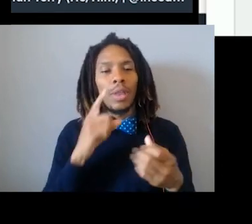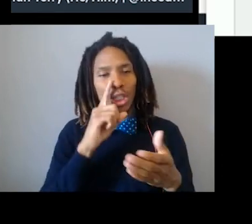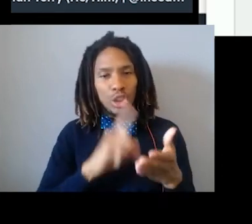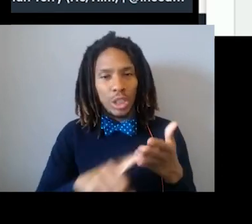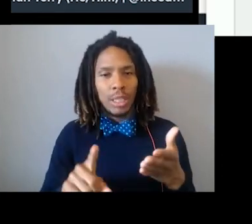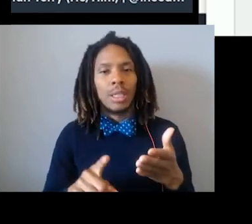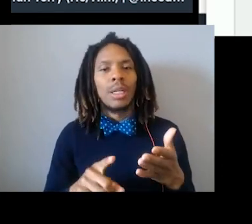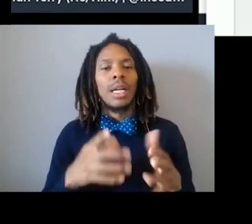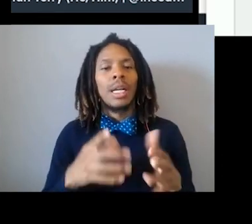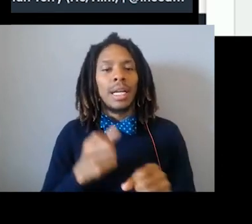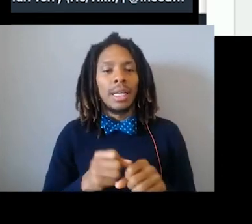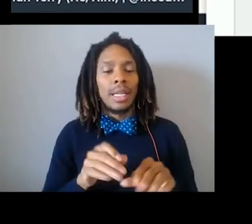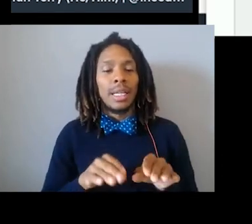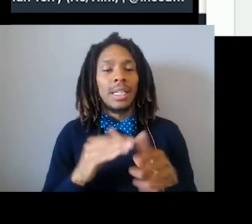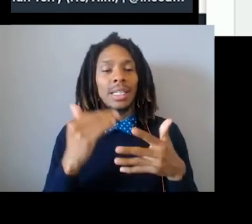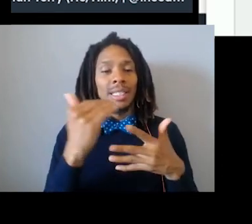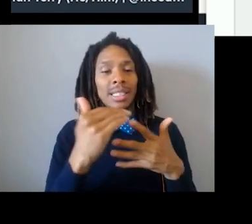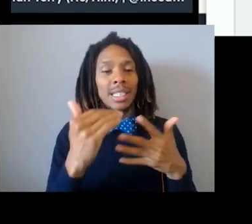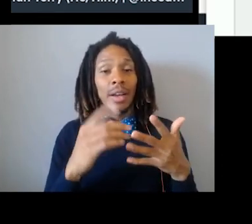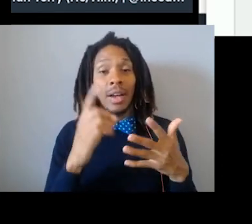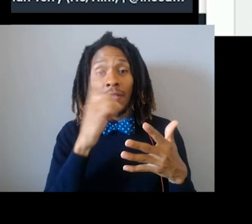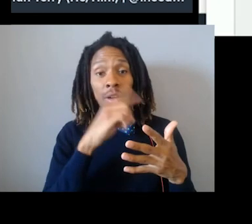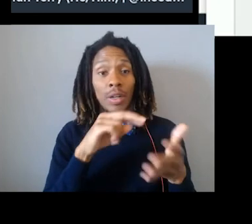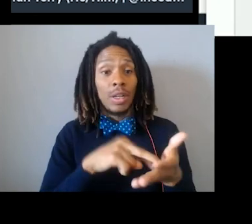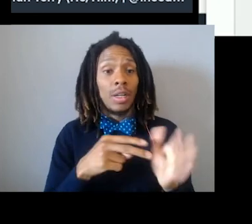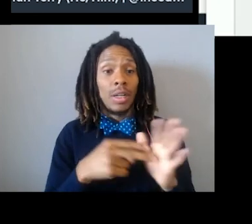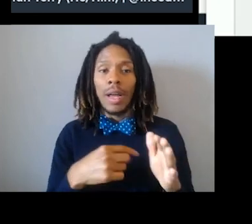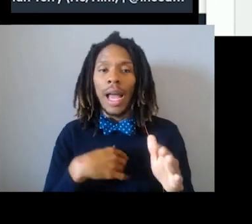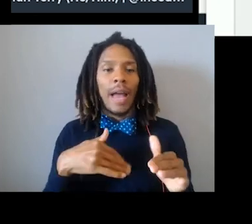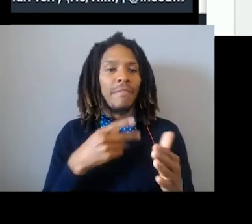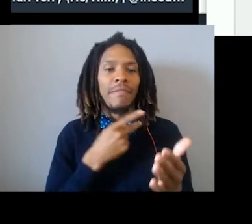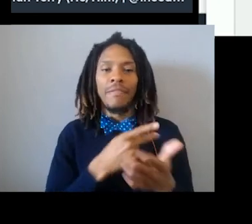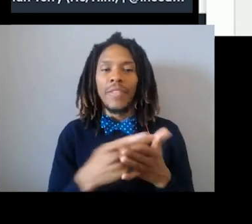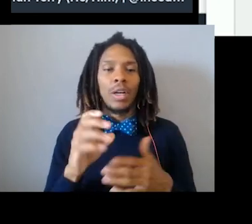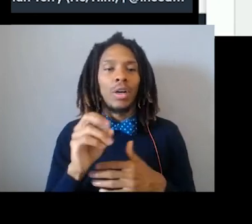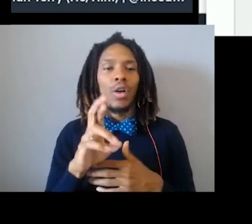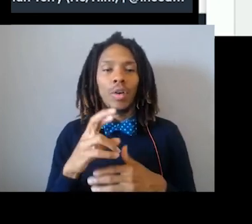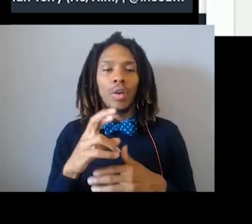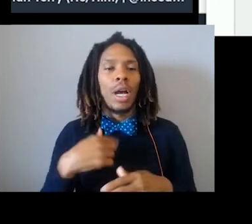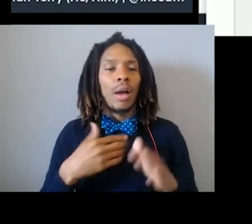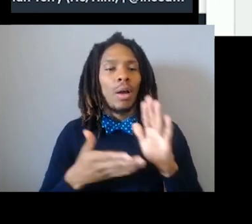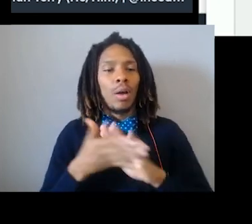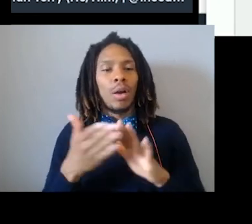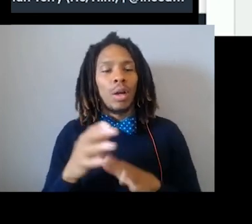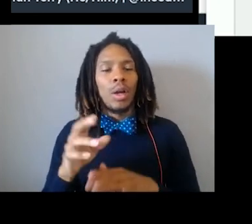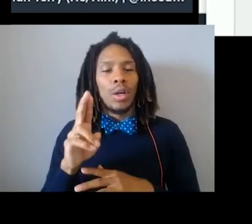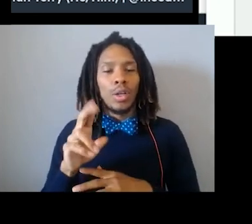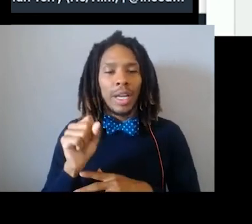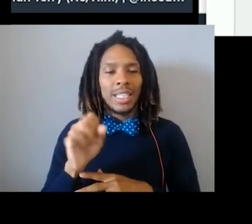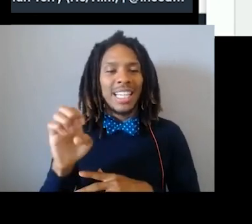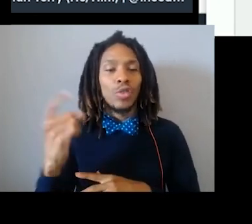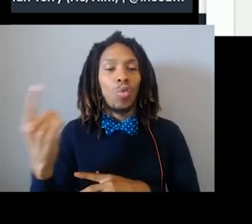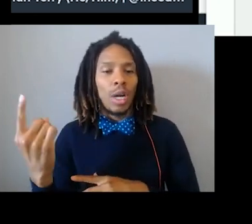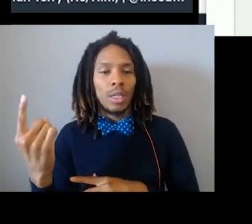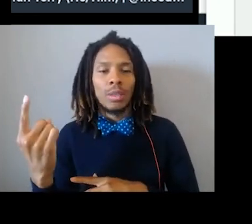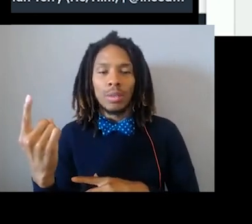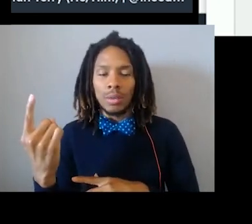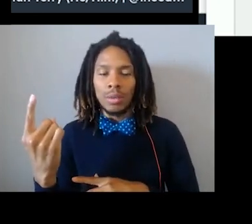so false basically means I'm not failed over, which means I'm operating at a US-East-1. So let's do a